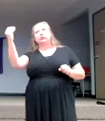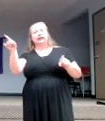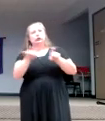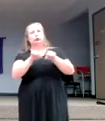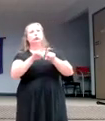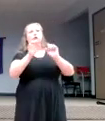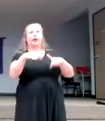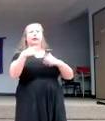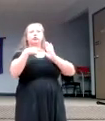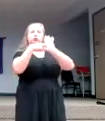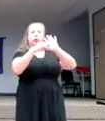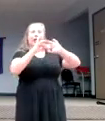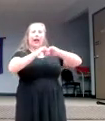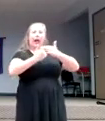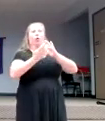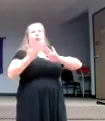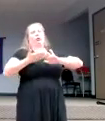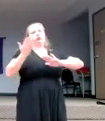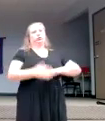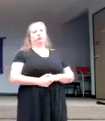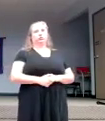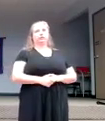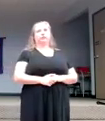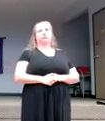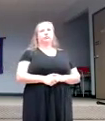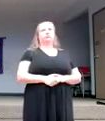operatable right now.